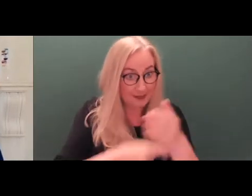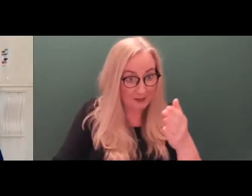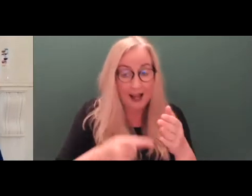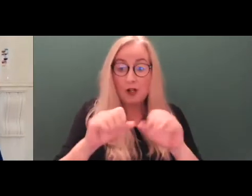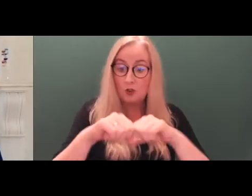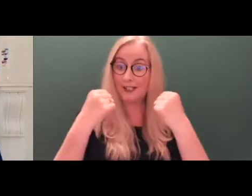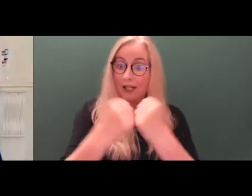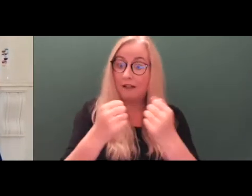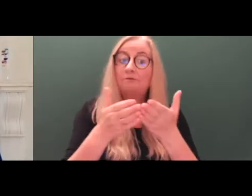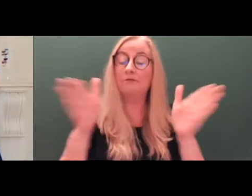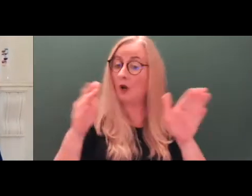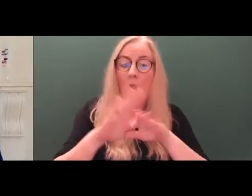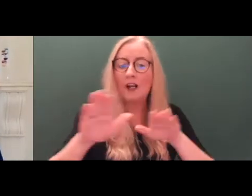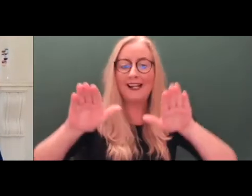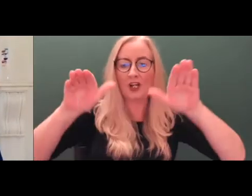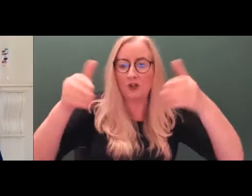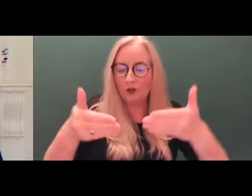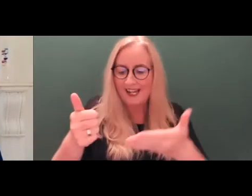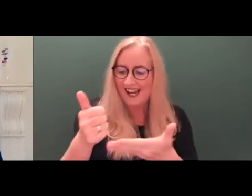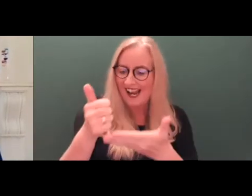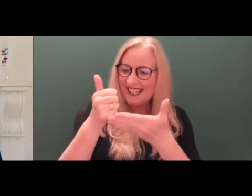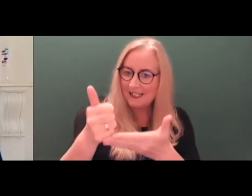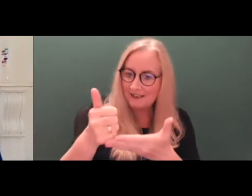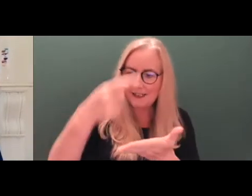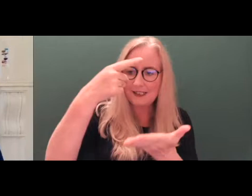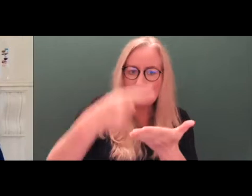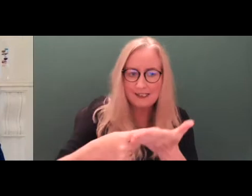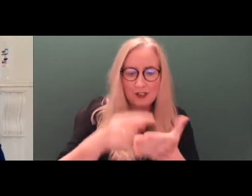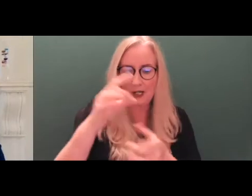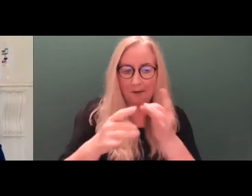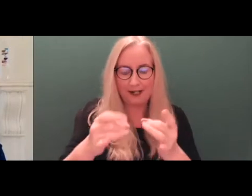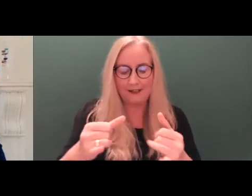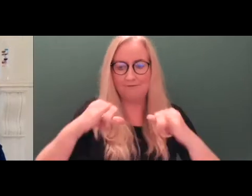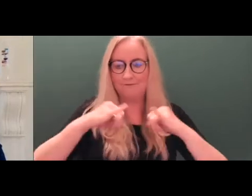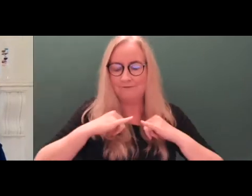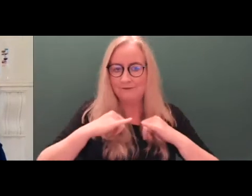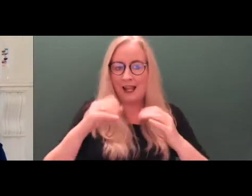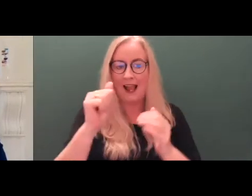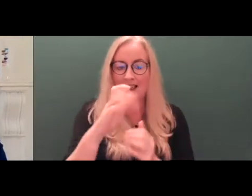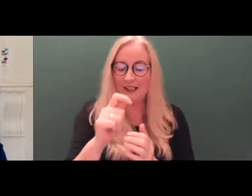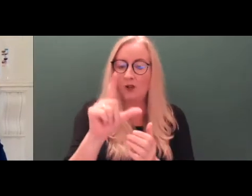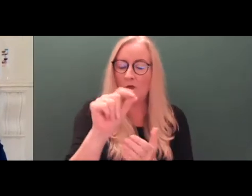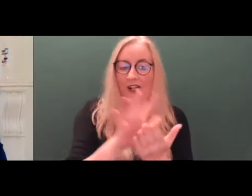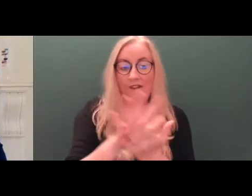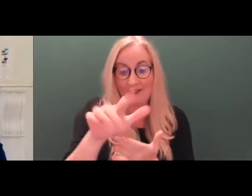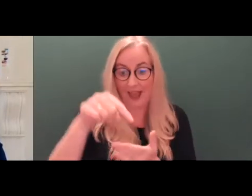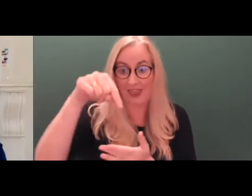the introduction of the Assistive Decision Making Capacity Act of 2015 to be commenced next year.